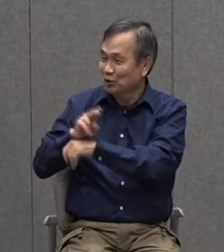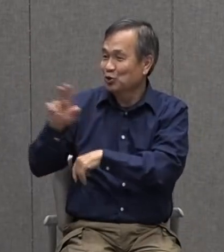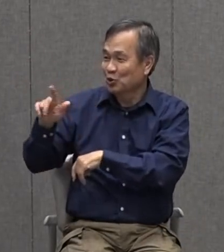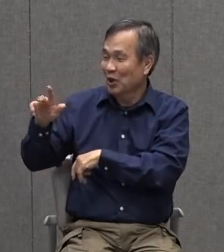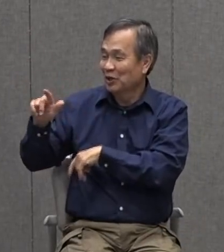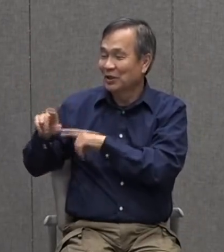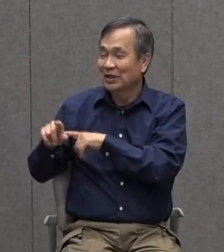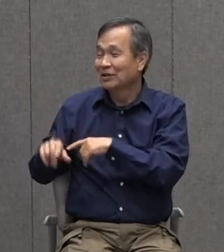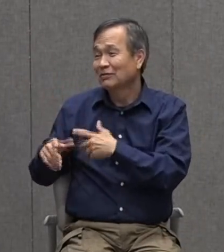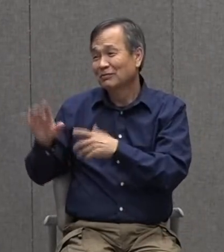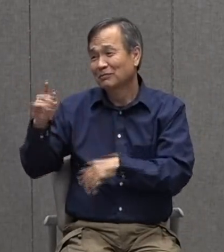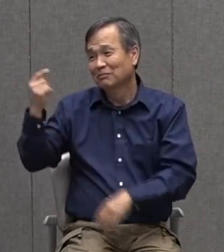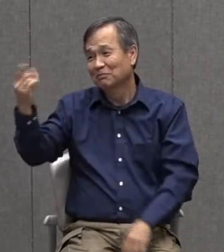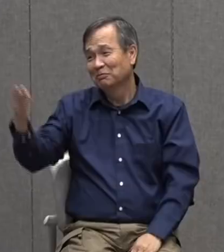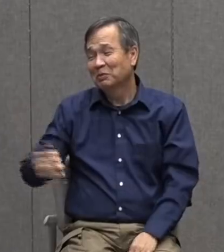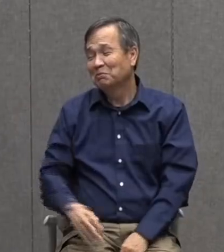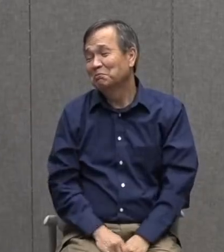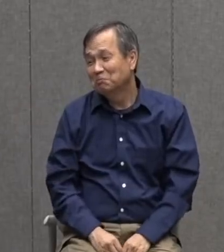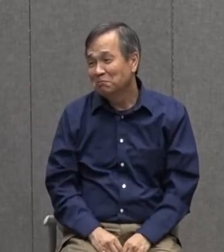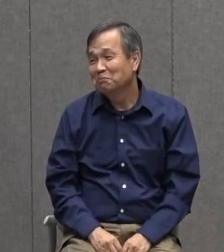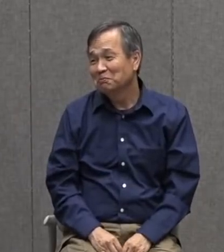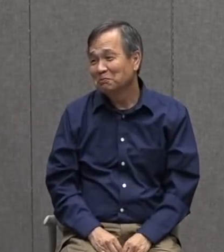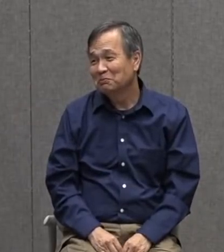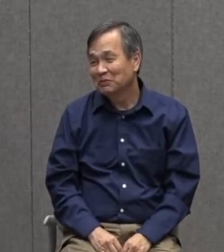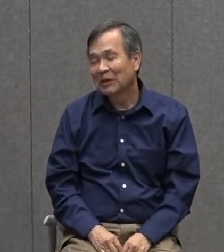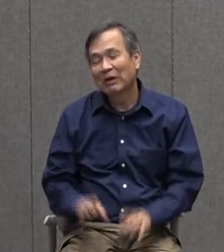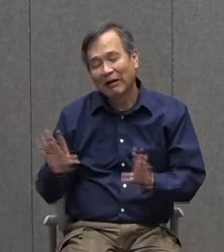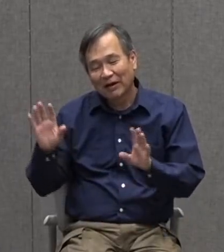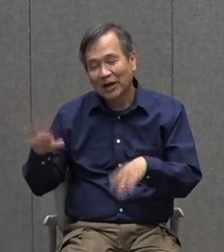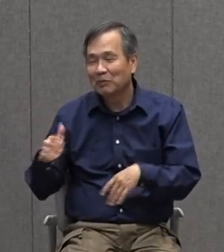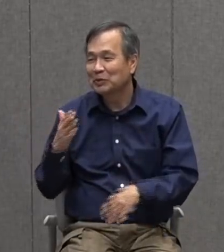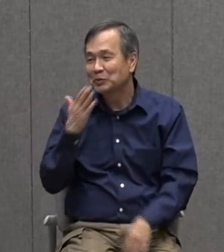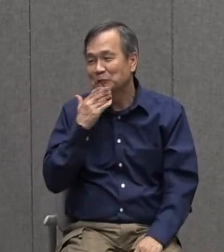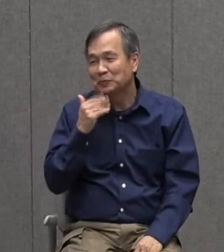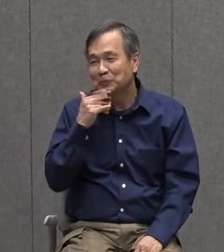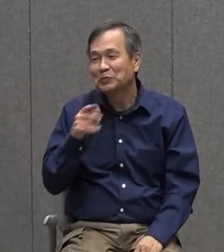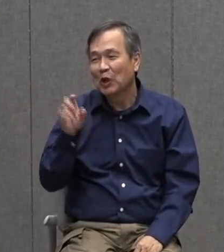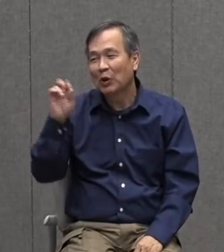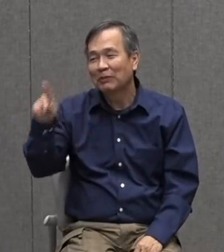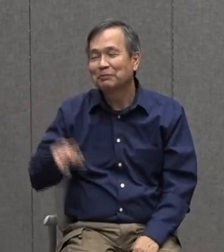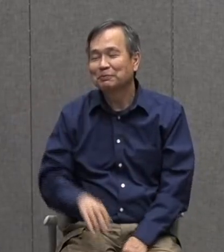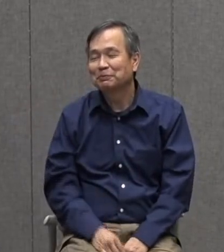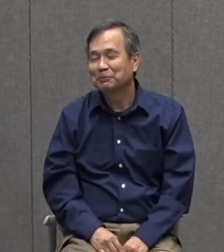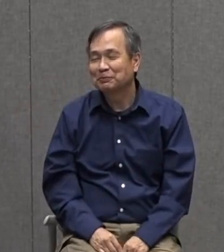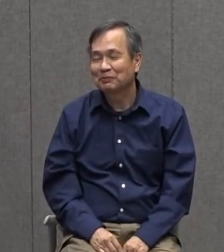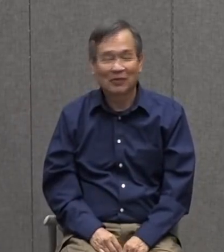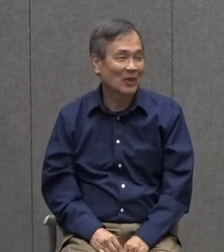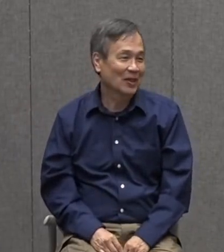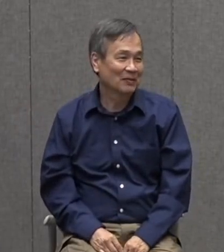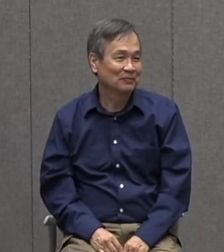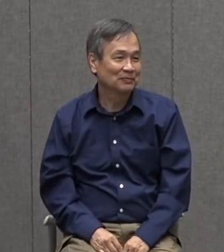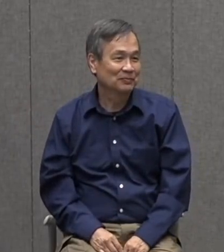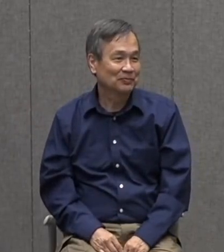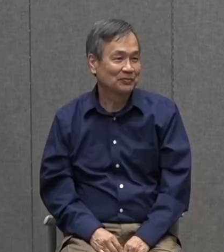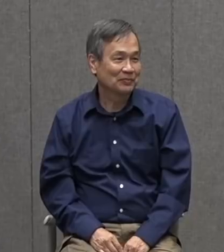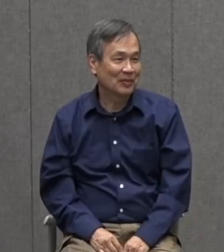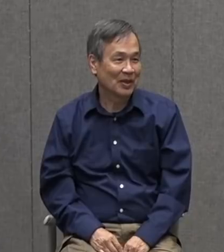So I'm gonna give her a little leeway on that one. Okay, let me try a different one, how about-- So what's going to rule out.